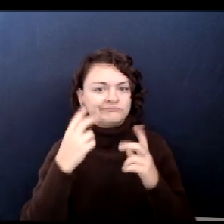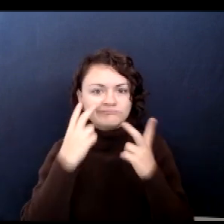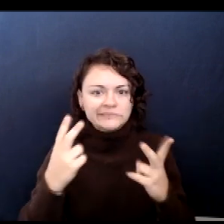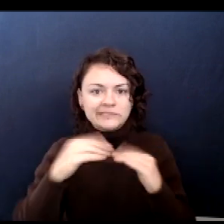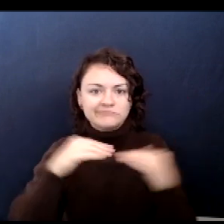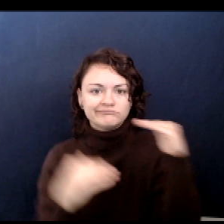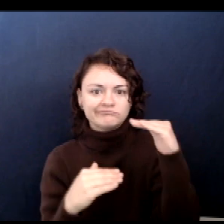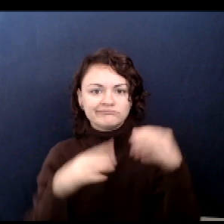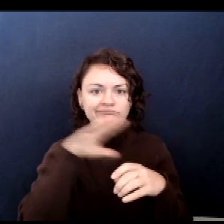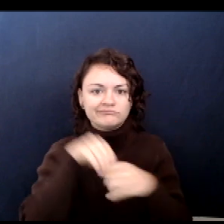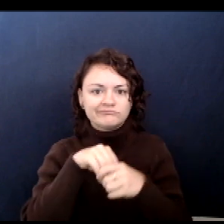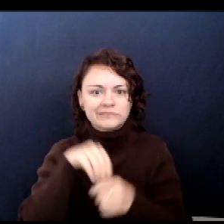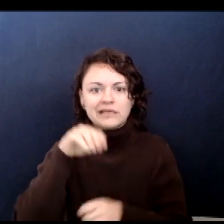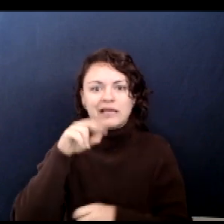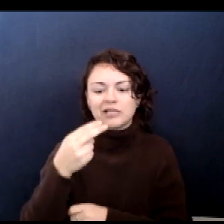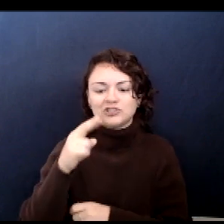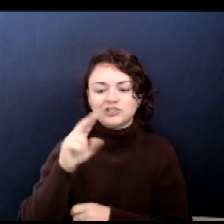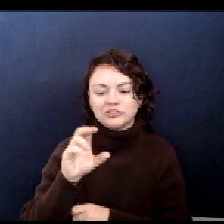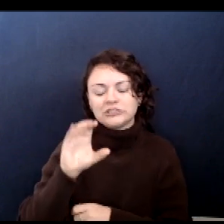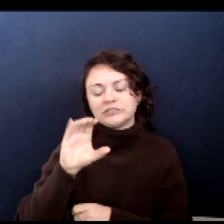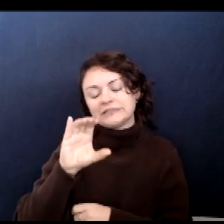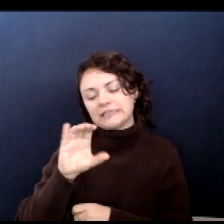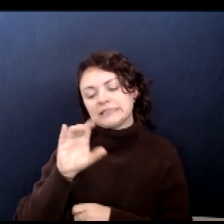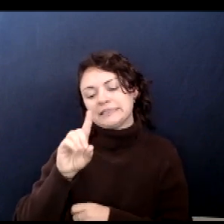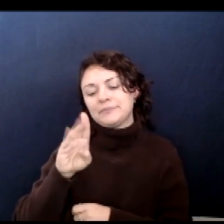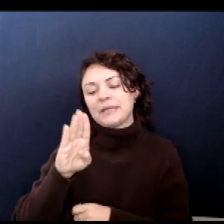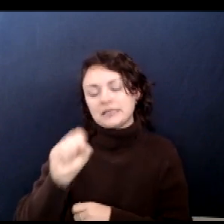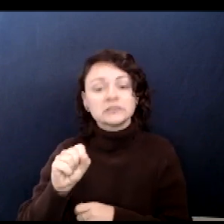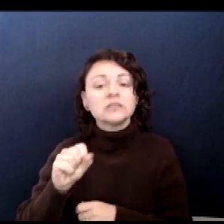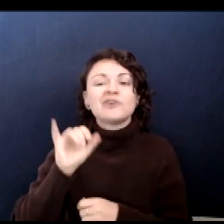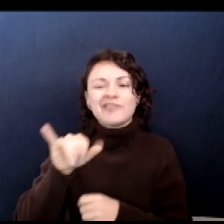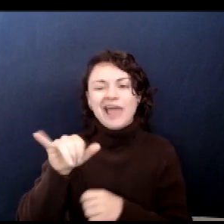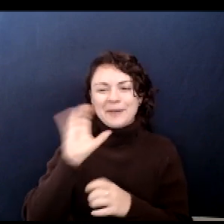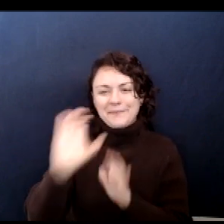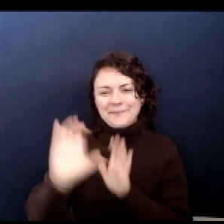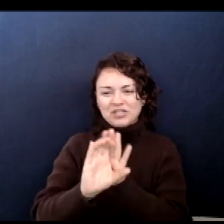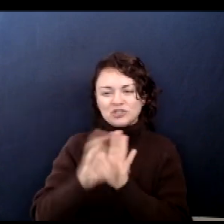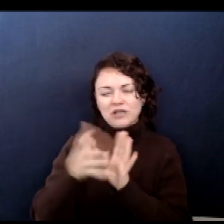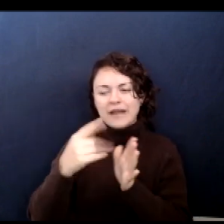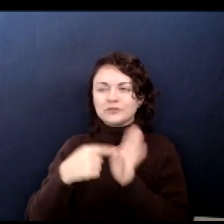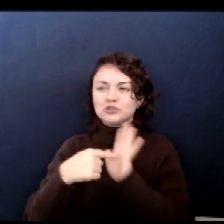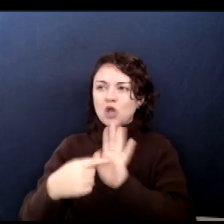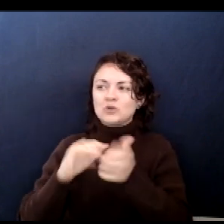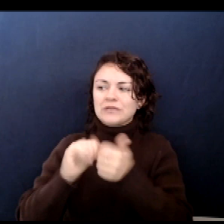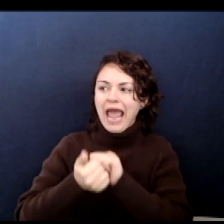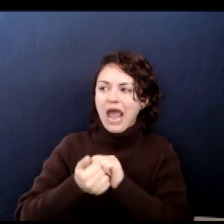We developed this little diagram to help us think through how disparities can compound for